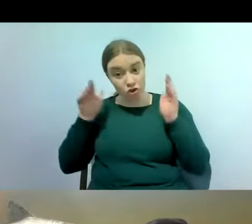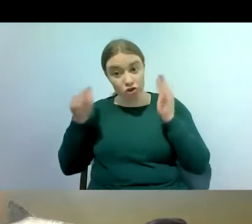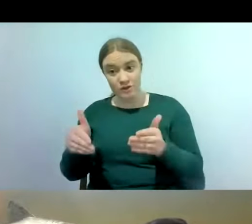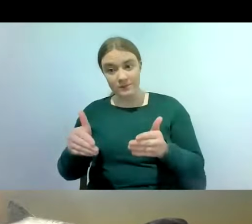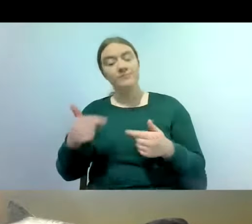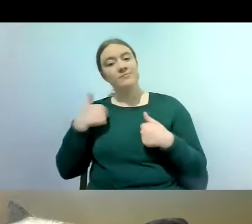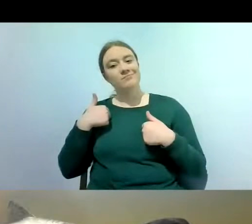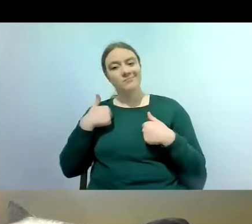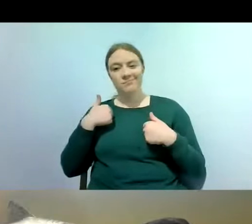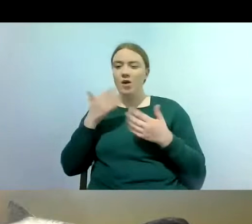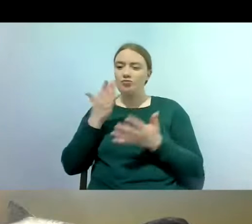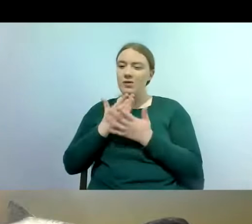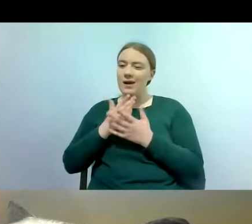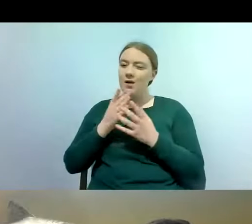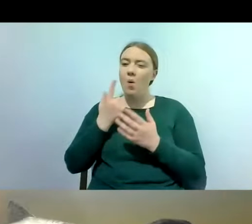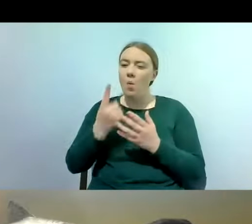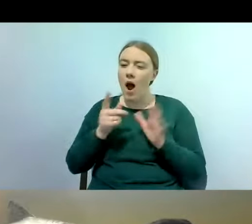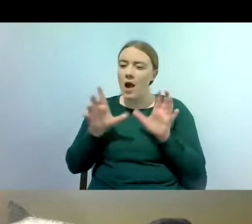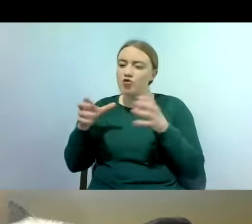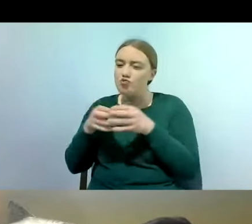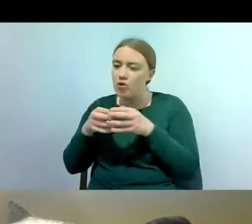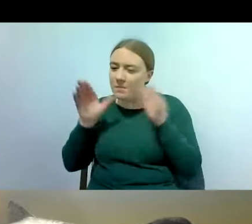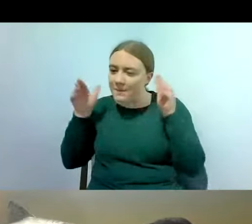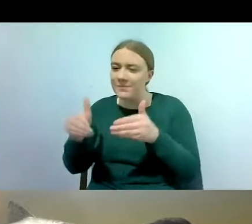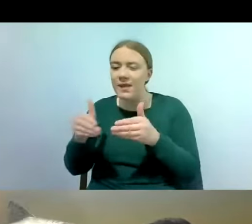subgroup of migratory fish called the diadromous fishes